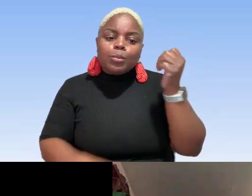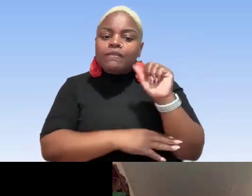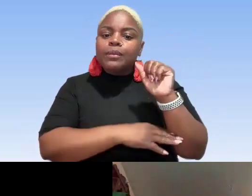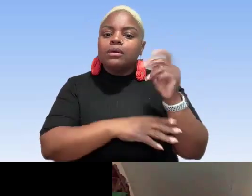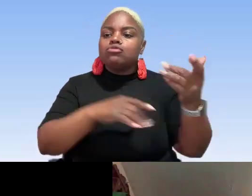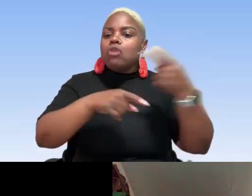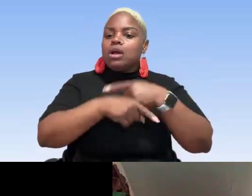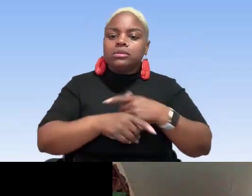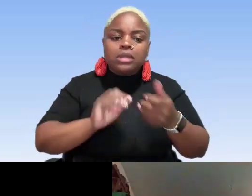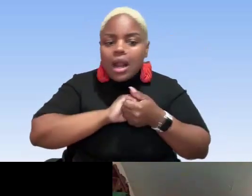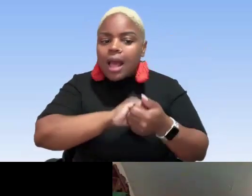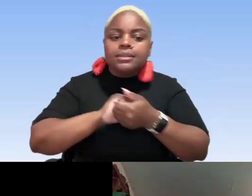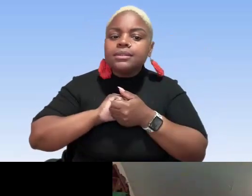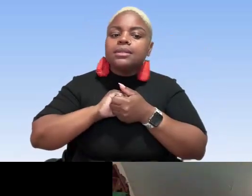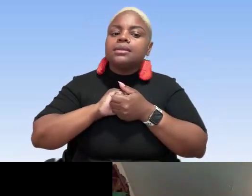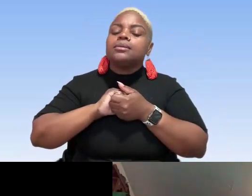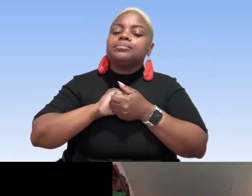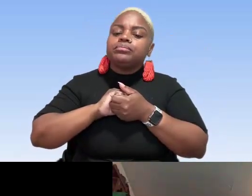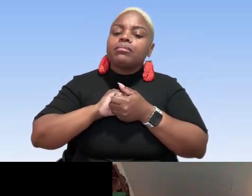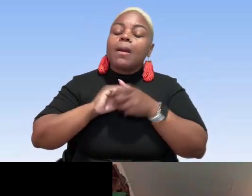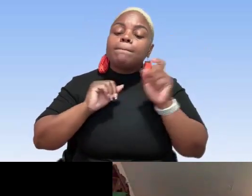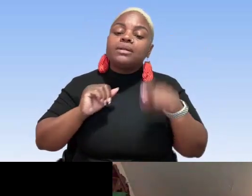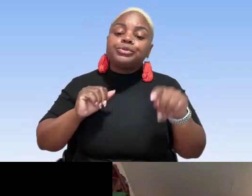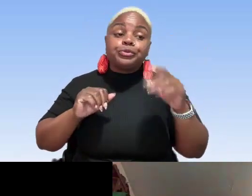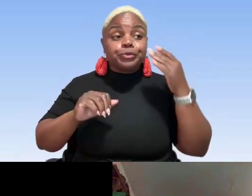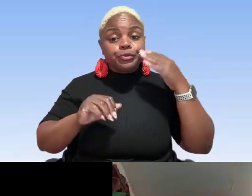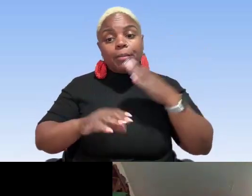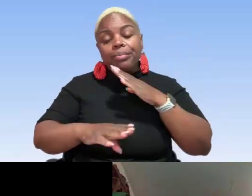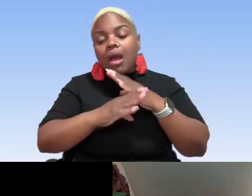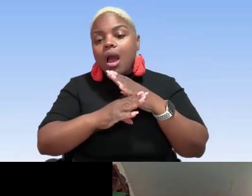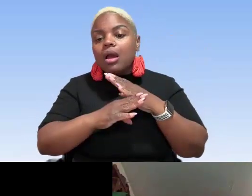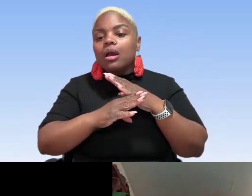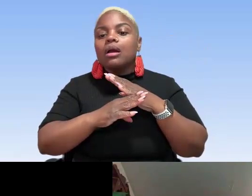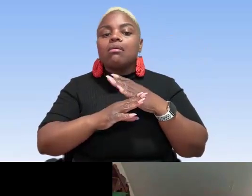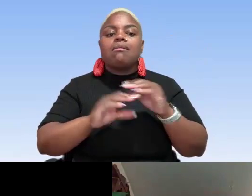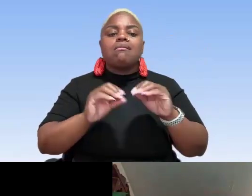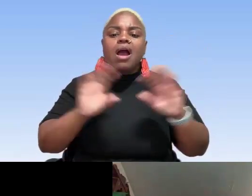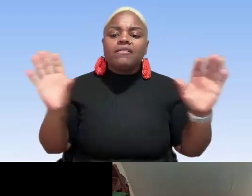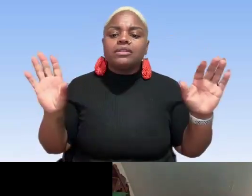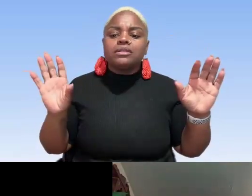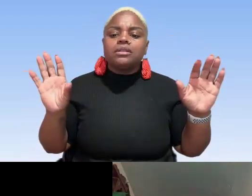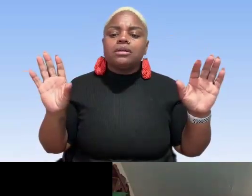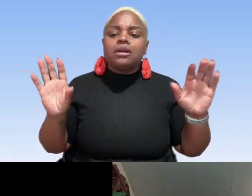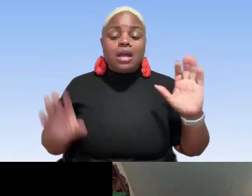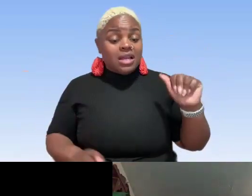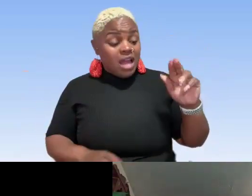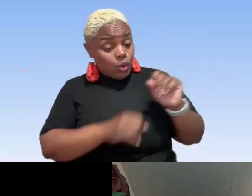Um, and also the barriers are really obvious. Like, as care workers, we can't get our rights